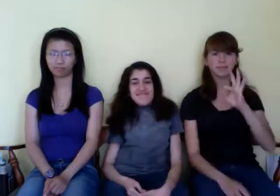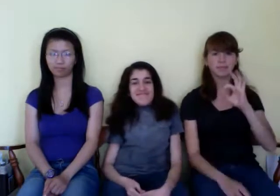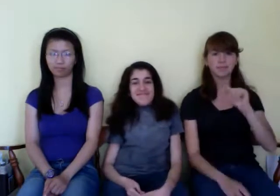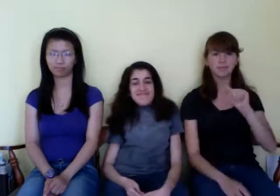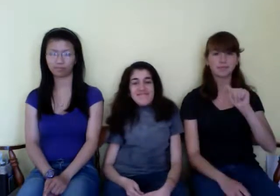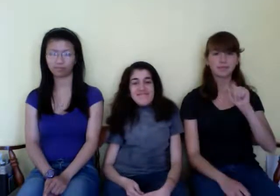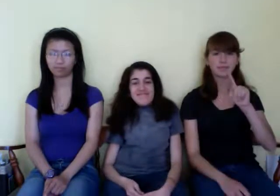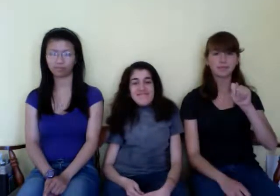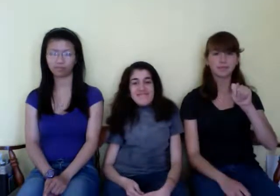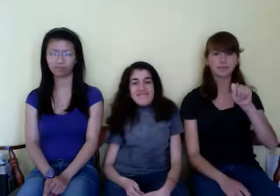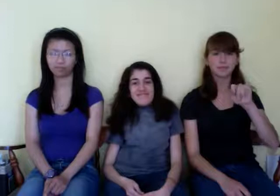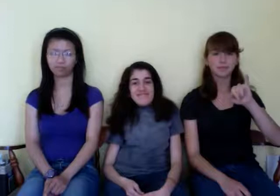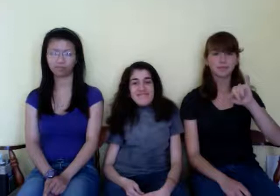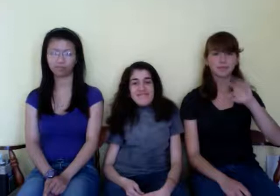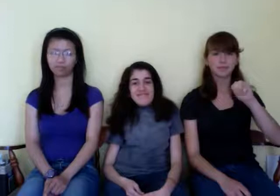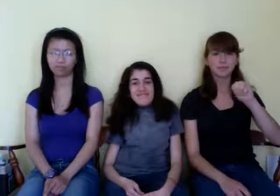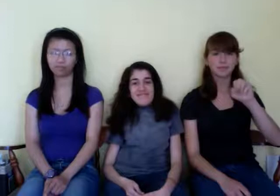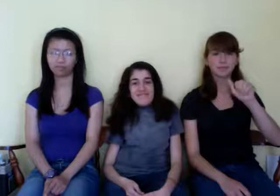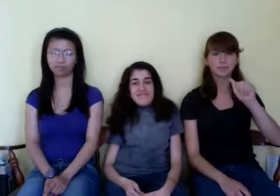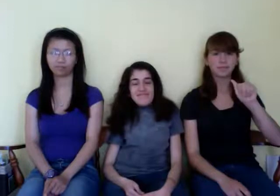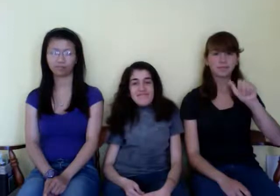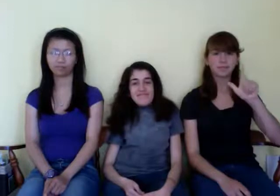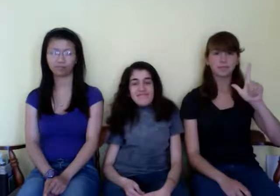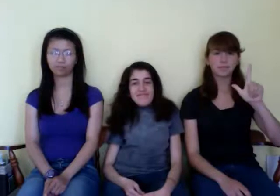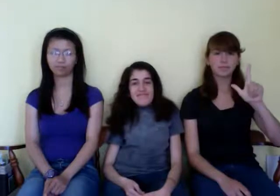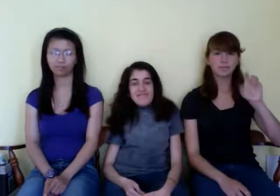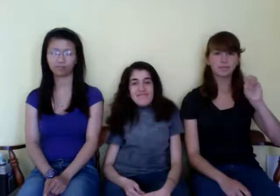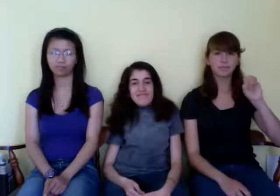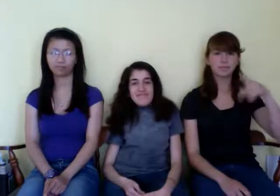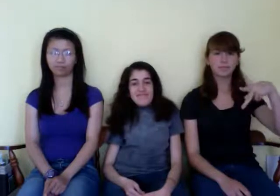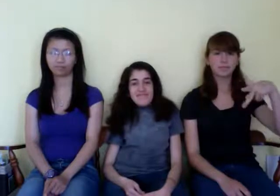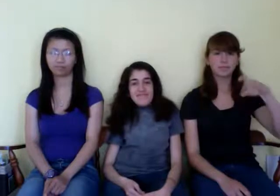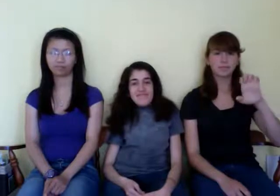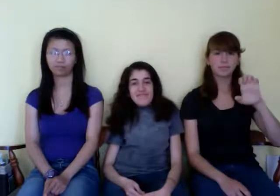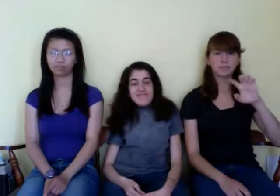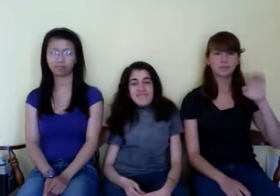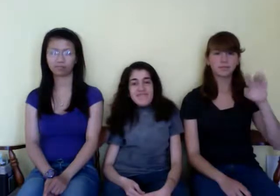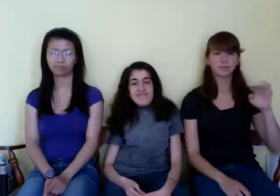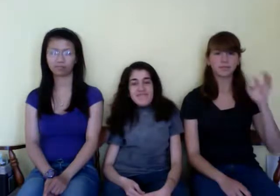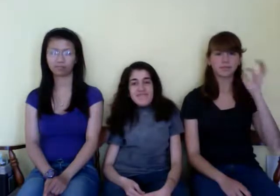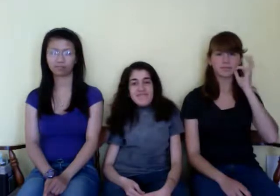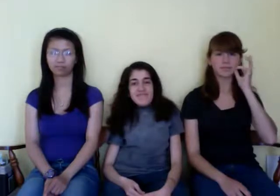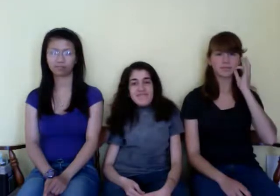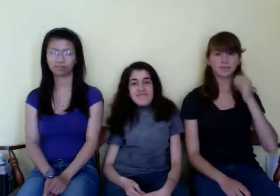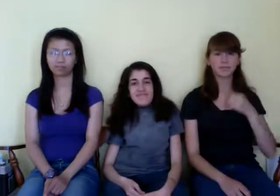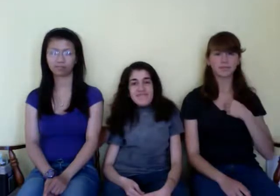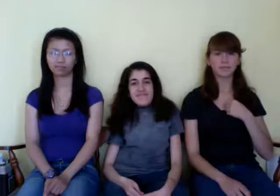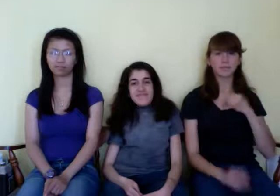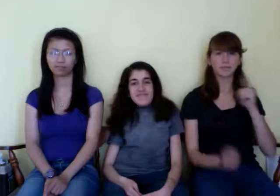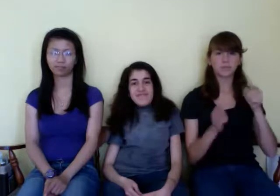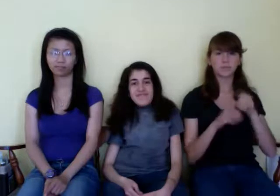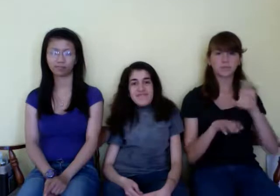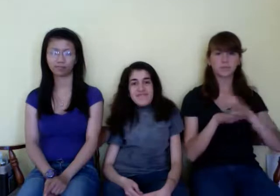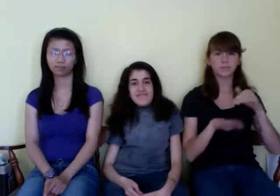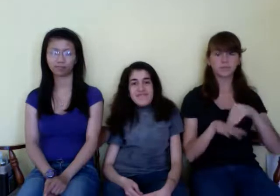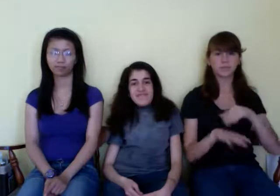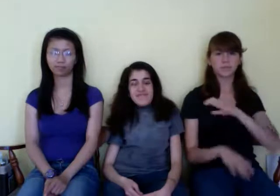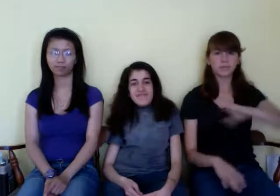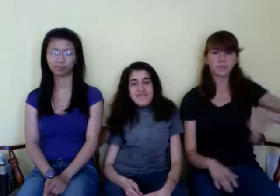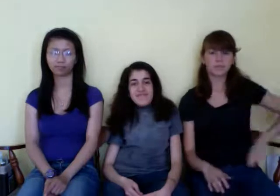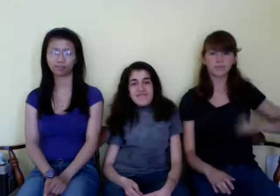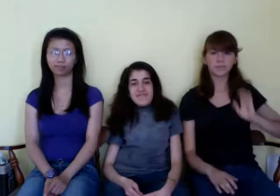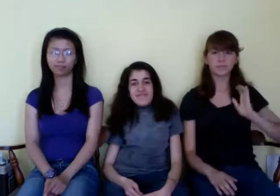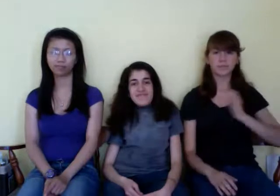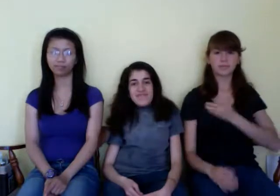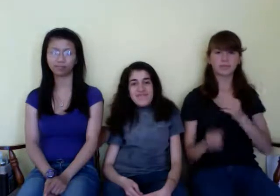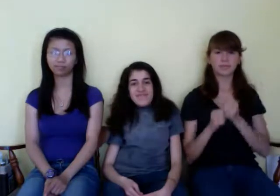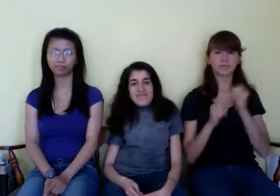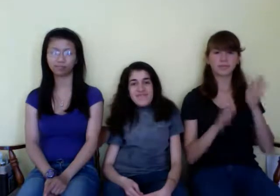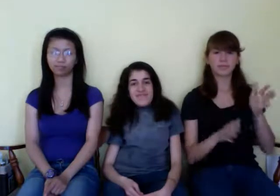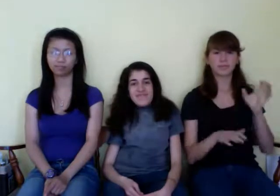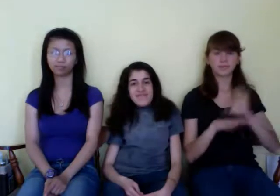Hi! My name is Fatima Lopez. I go to church at Christ Our Savior Cathedral.